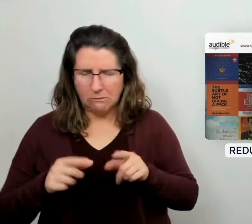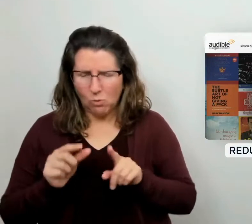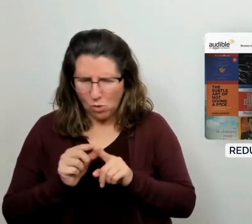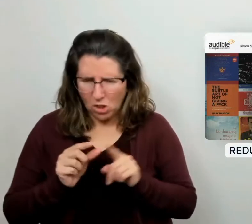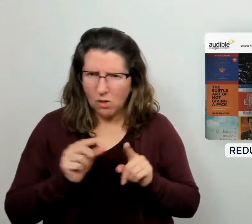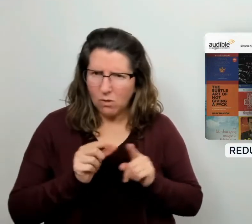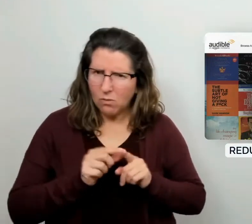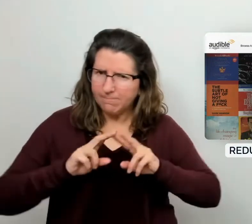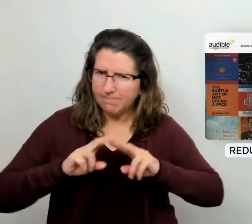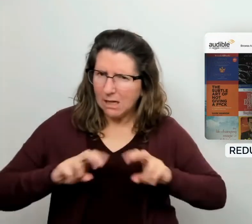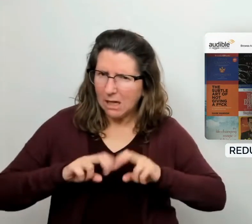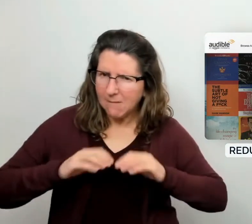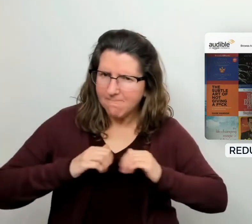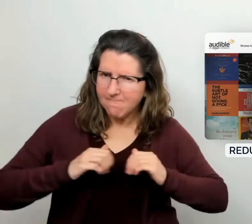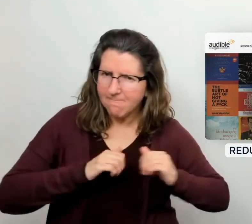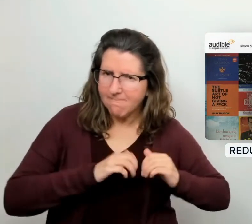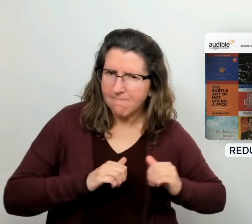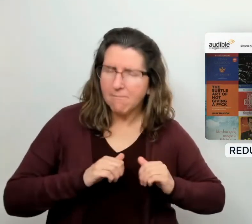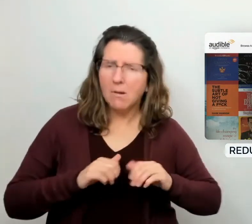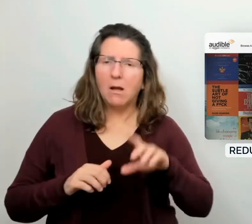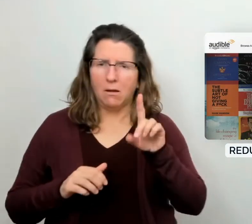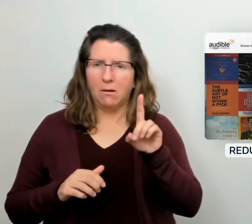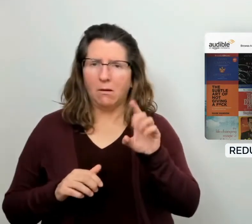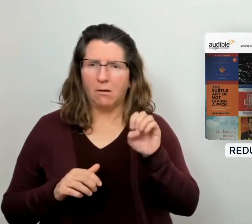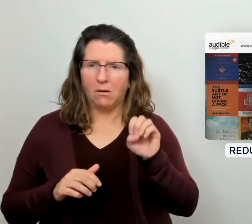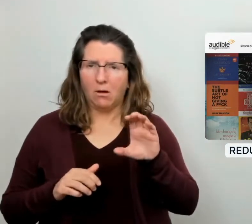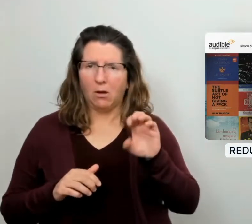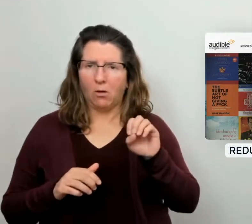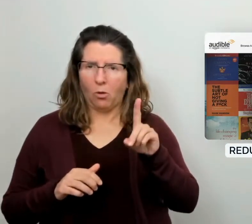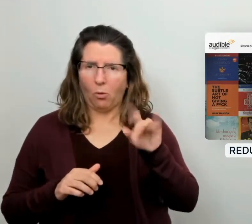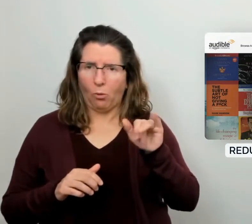For students who do struggle with decoding text,